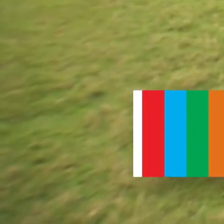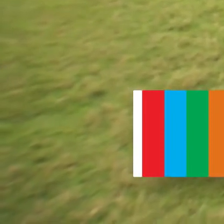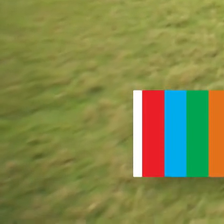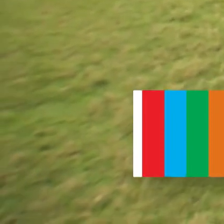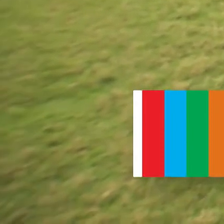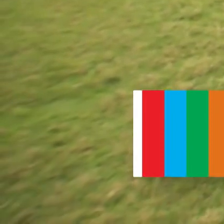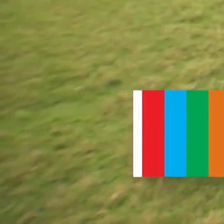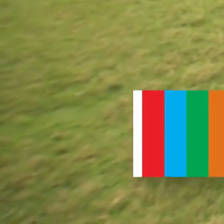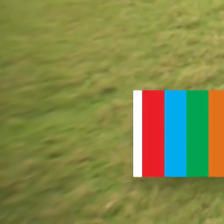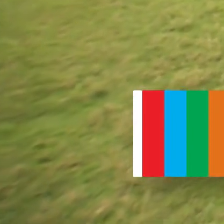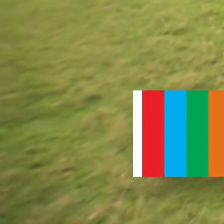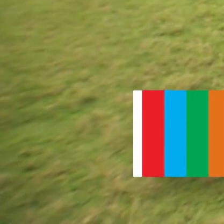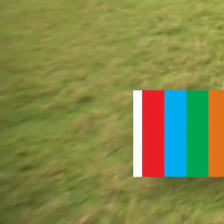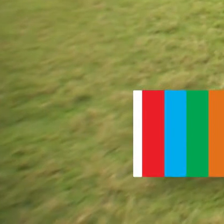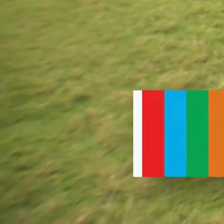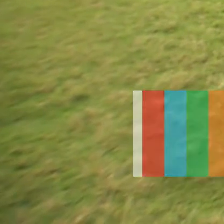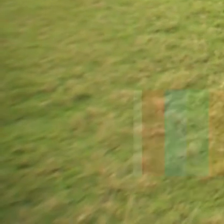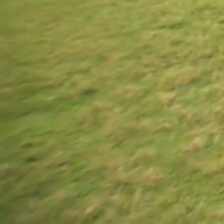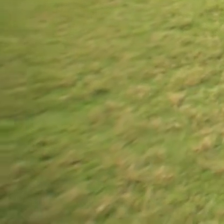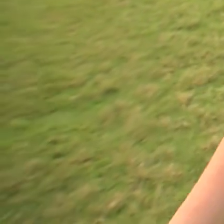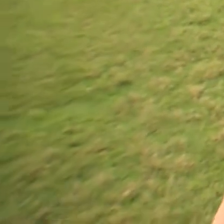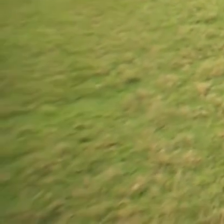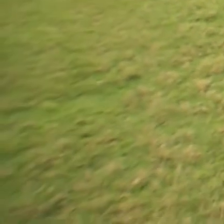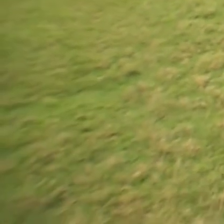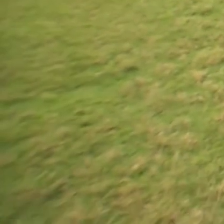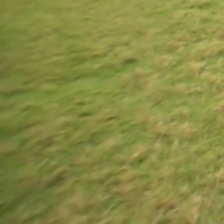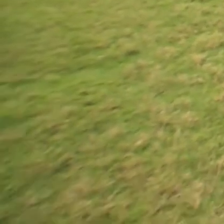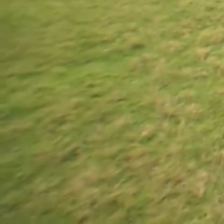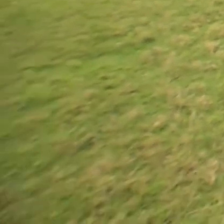Keeping active is so important for our health and wellbeing, so let's get active.